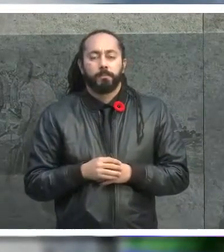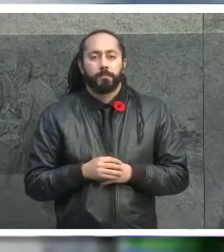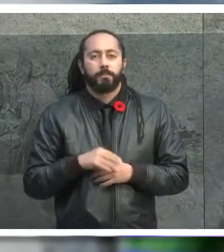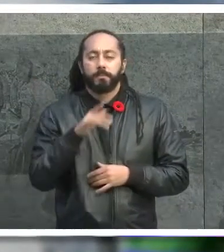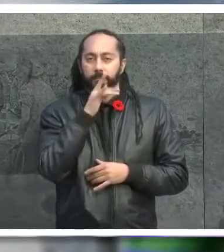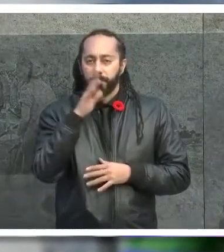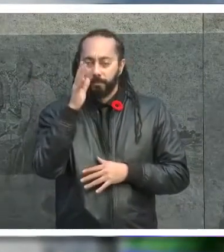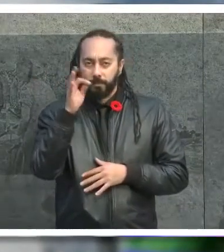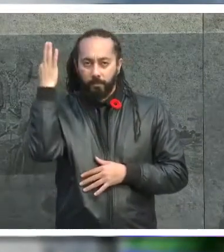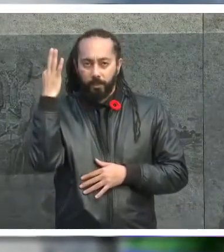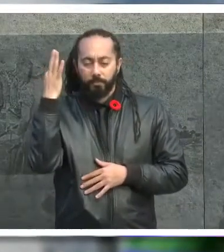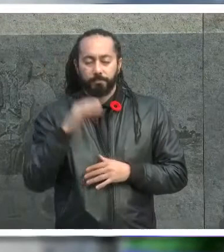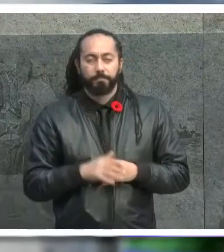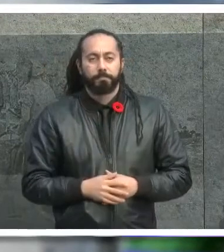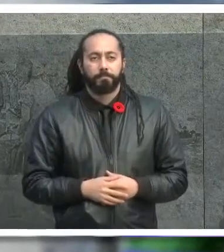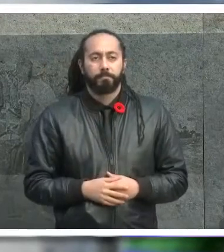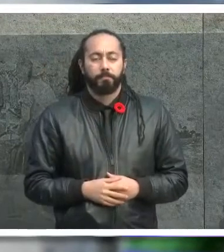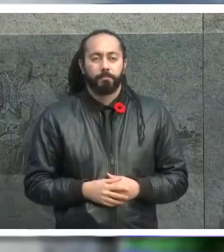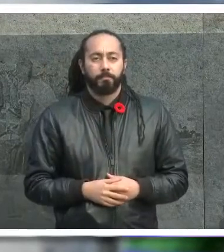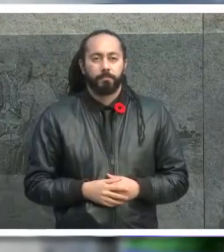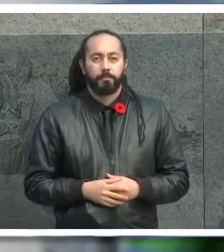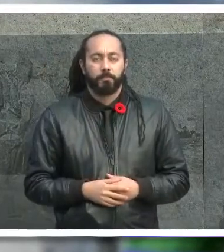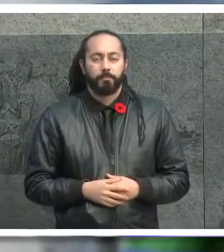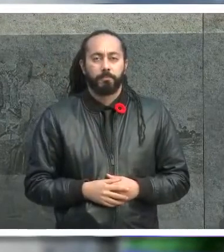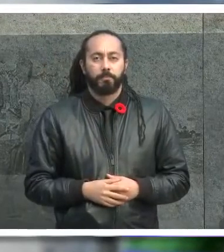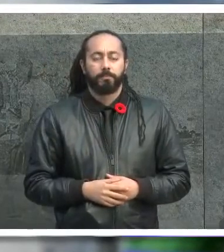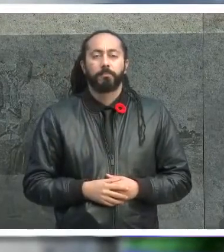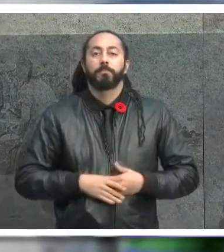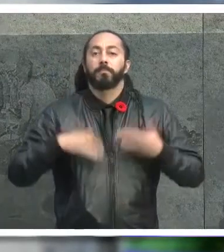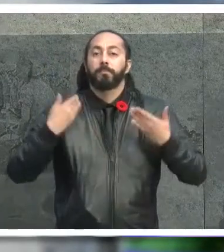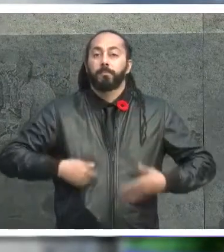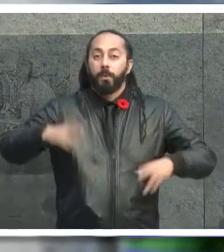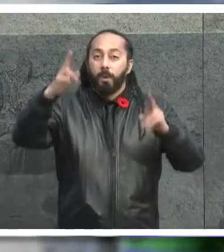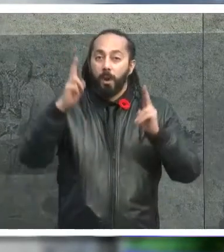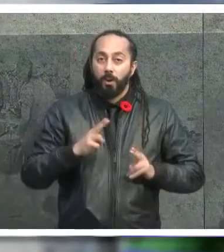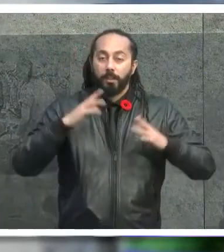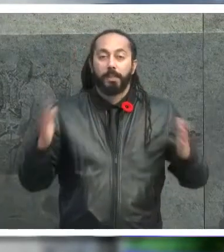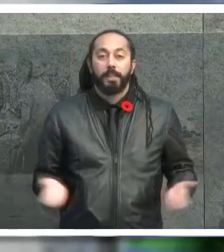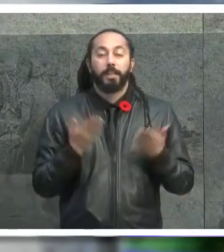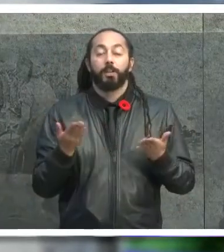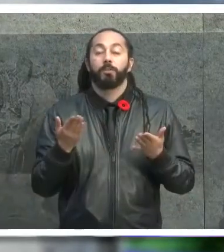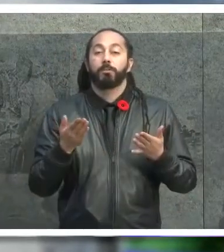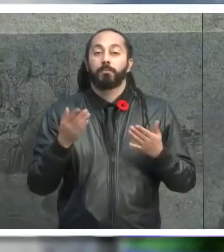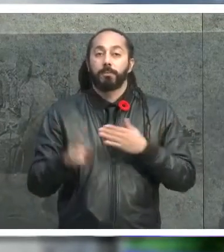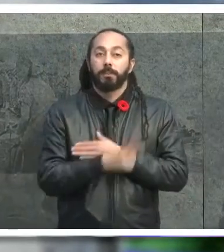speak (Speaks French) I am honored to be here this morning